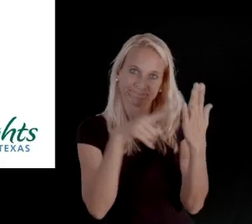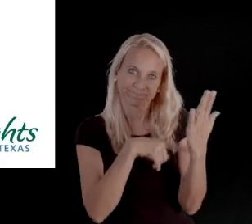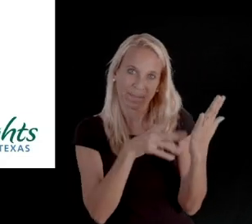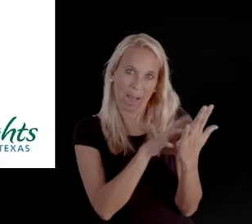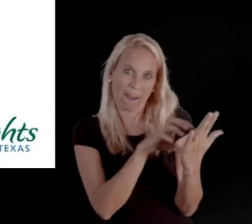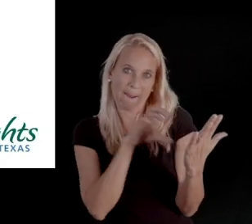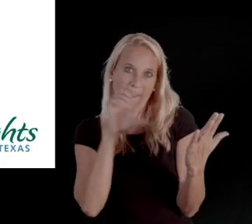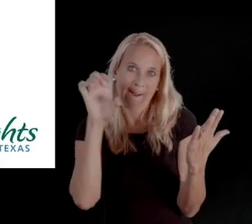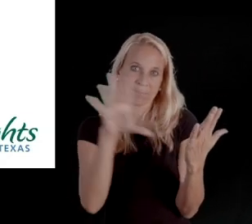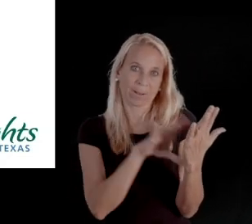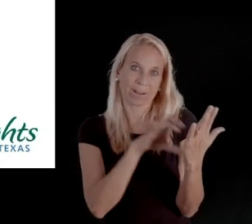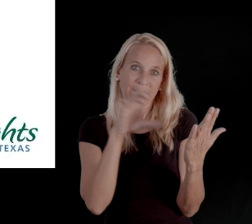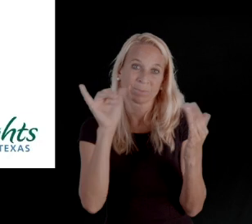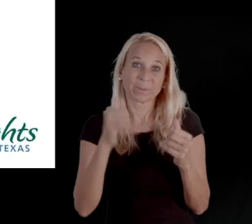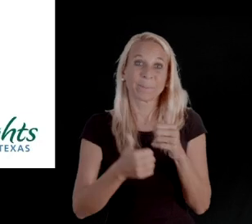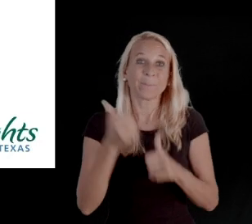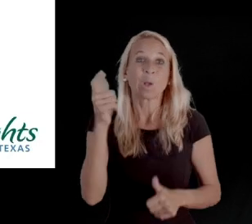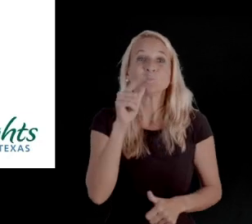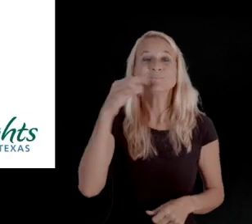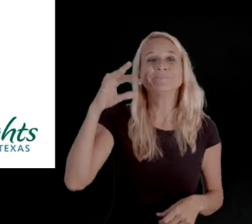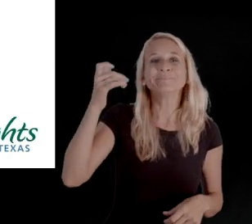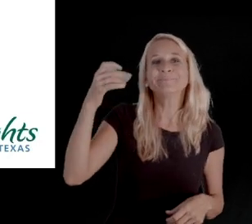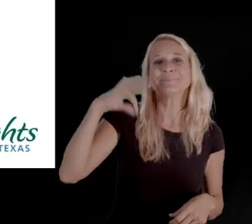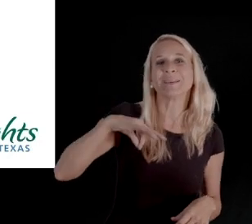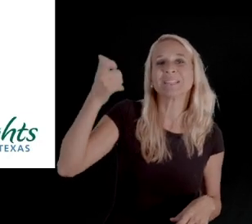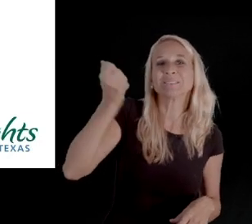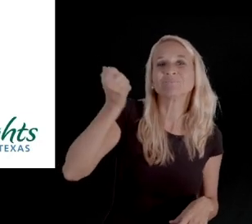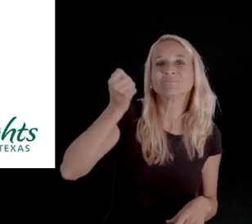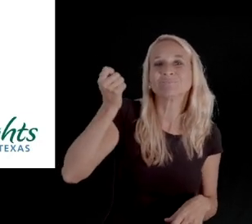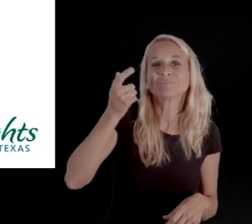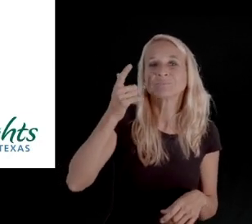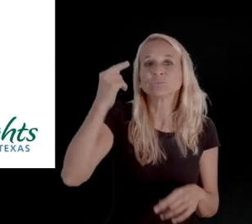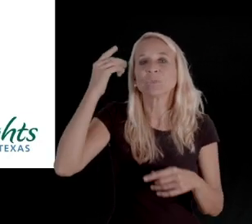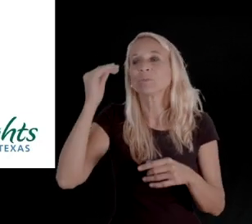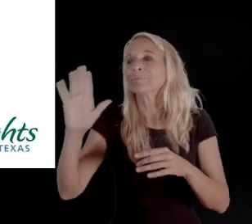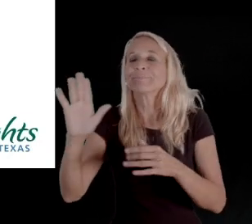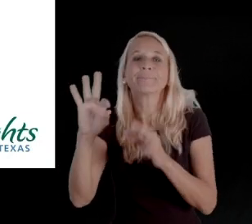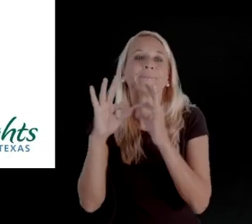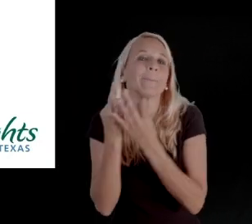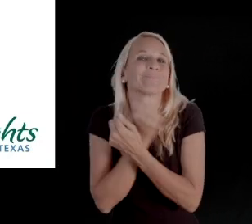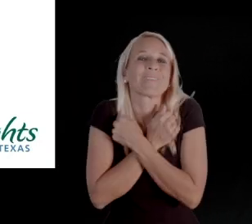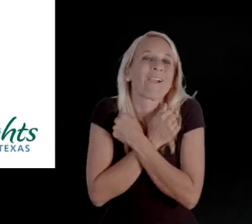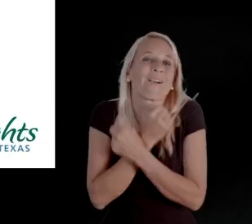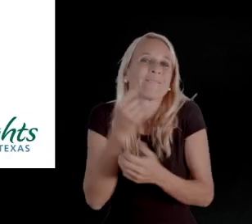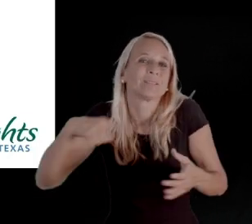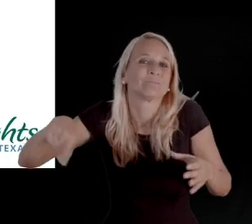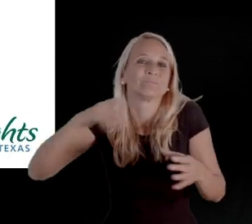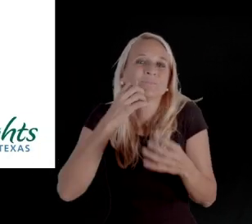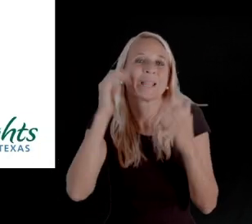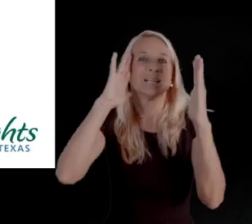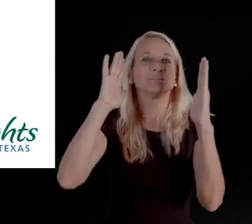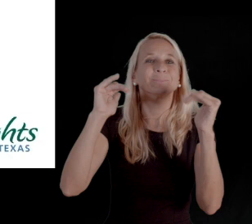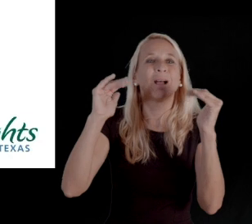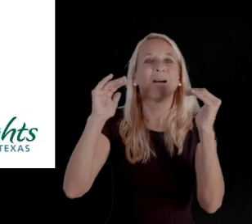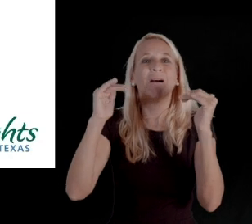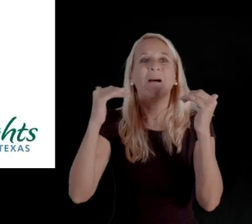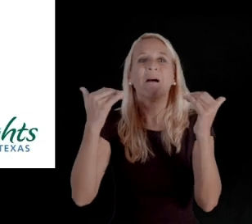I think that most beneficiaries and their loved ones anticipate that there should be some sort of sentence that says,